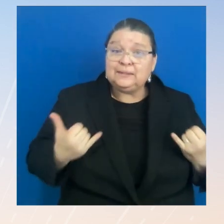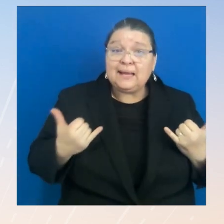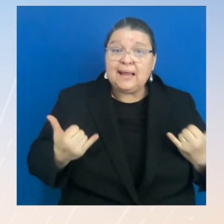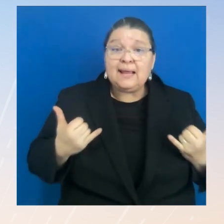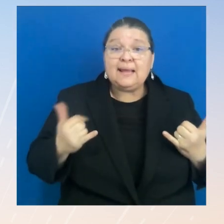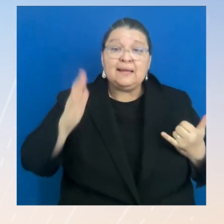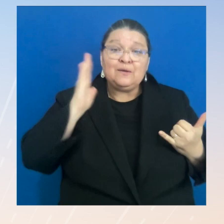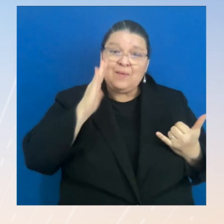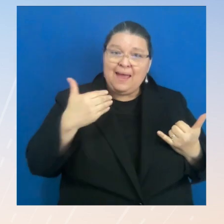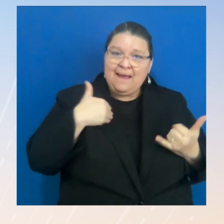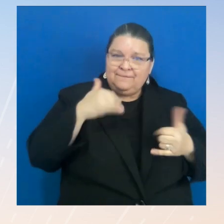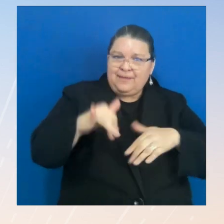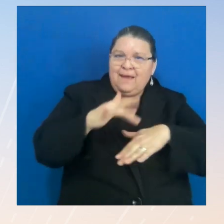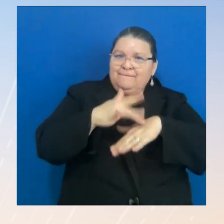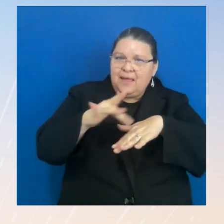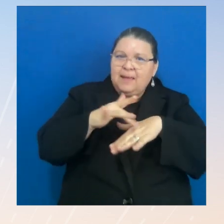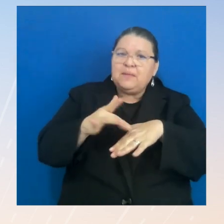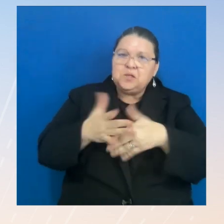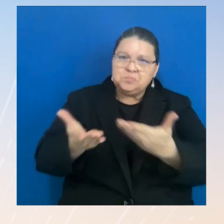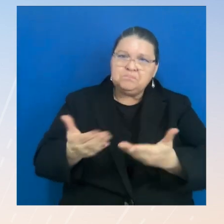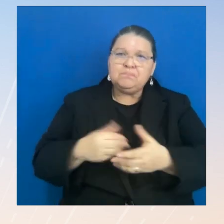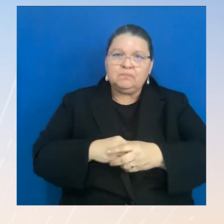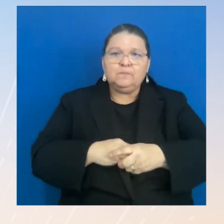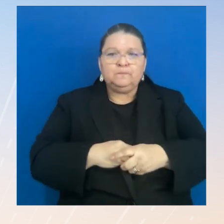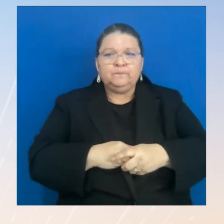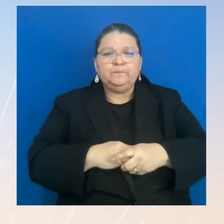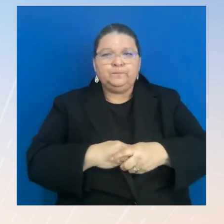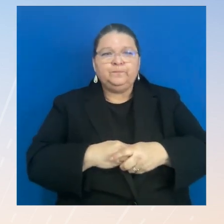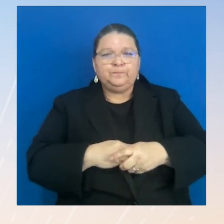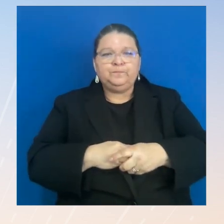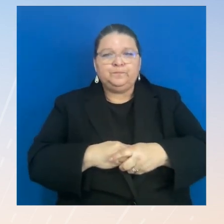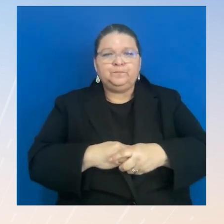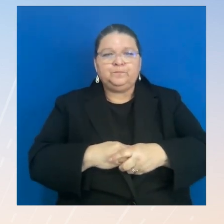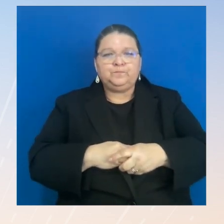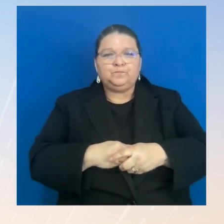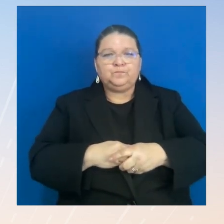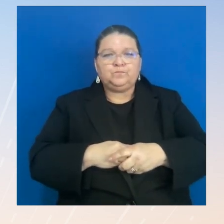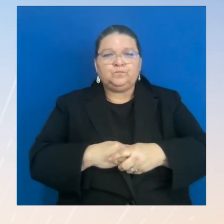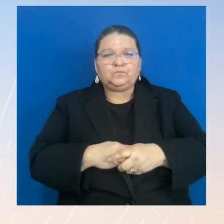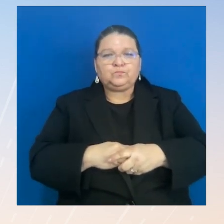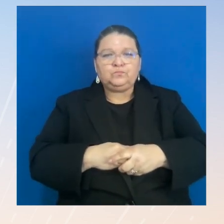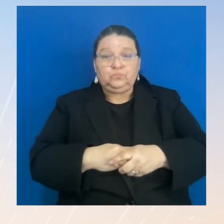To follow up on that: Zelenskyy and other Ukrainian officials have made so clear that what they believe